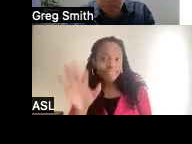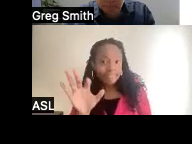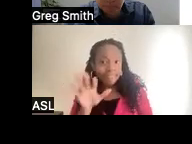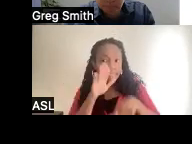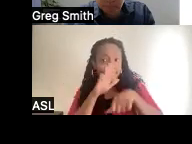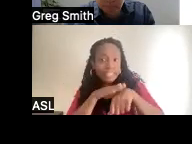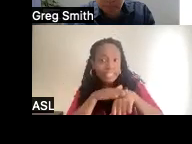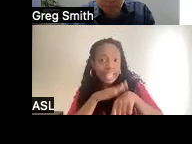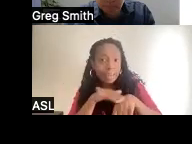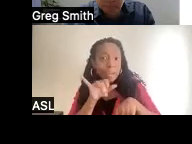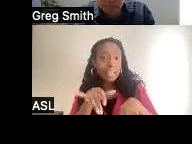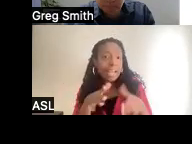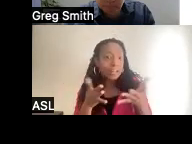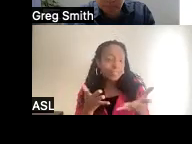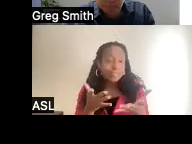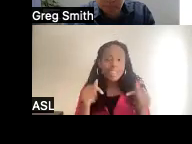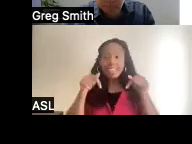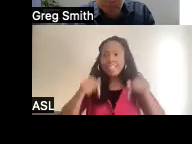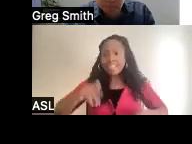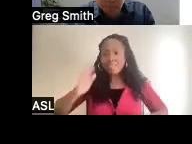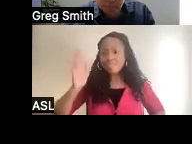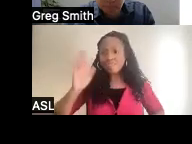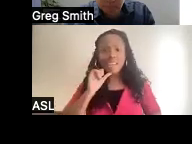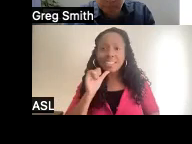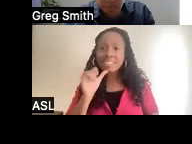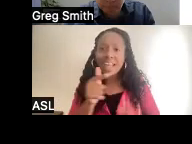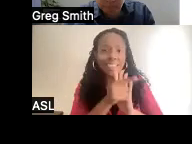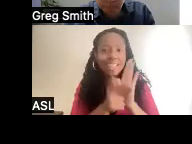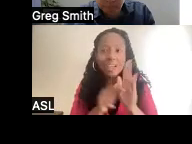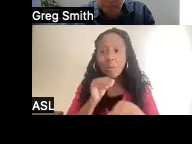basically that what we're not giving we're not giving tax and legal advice this is a financial